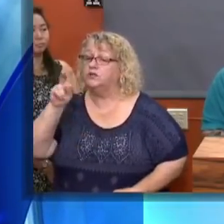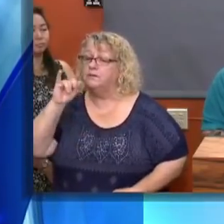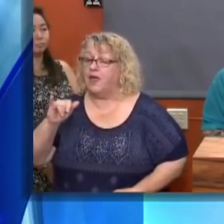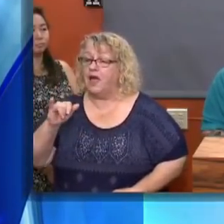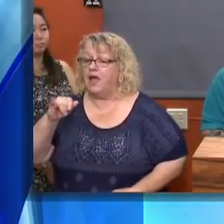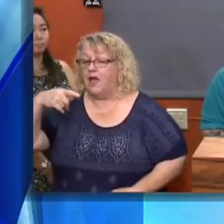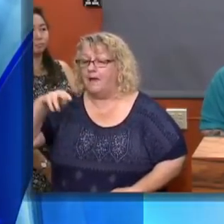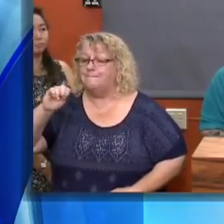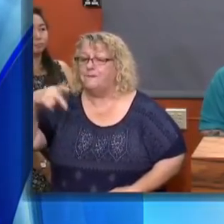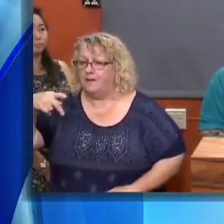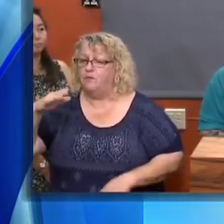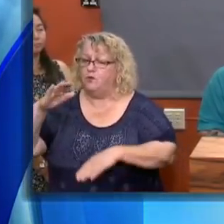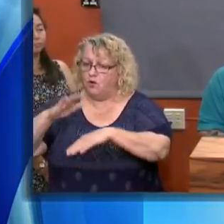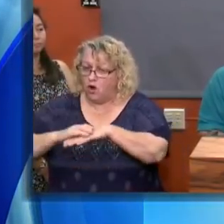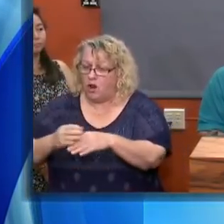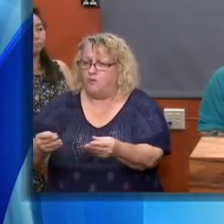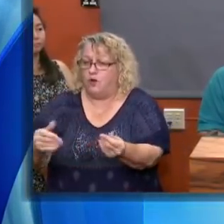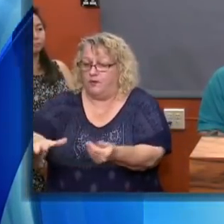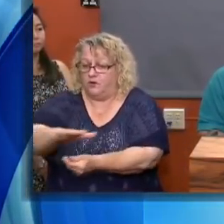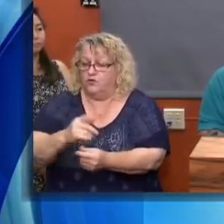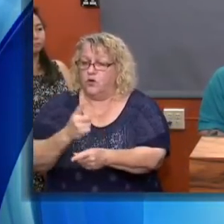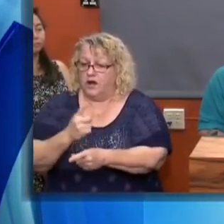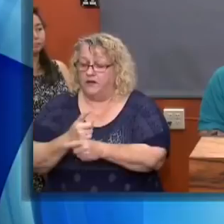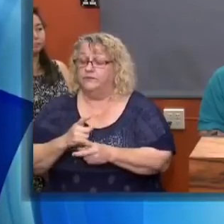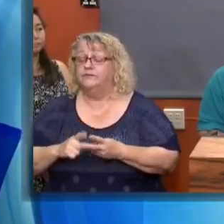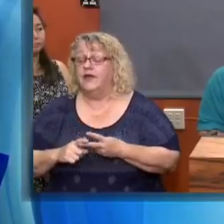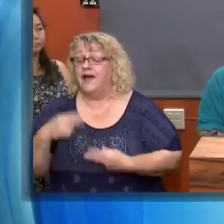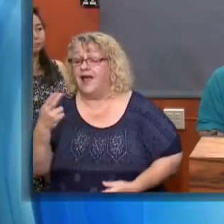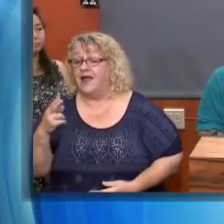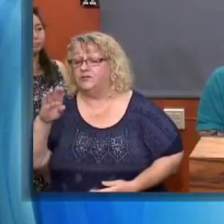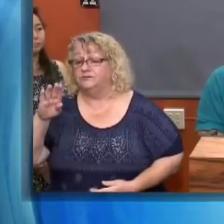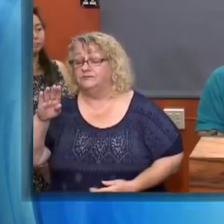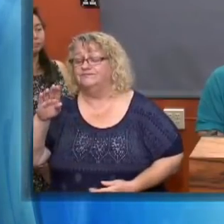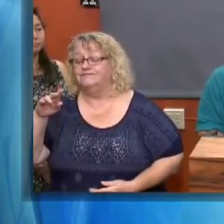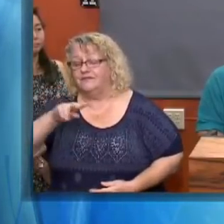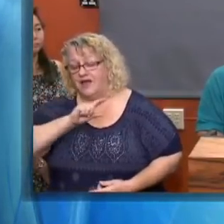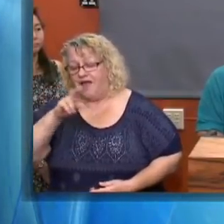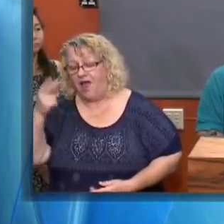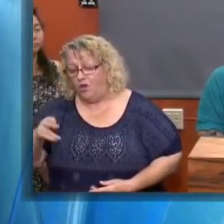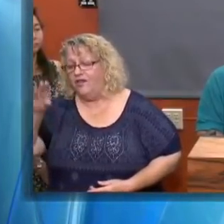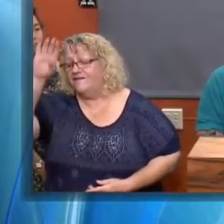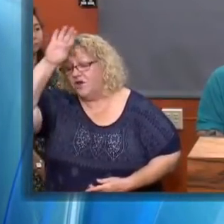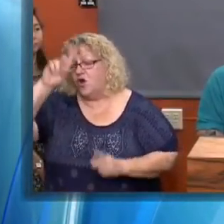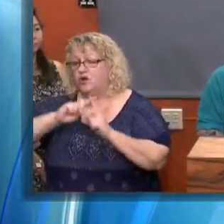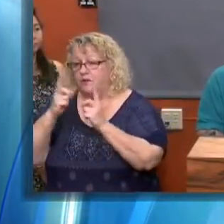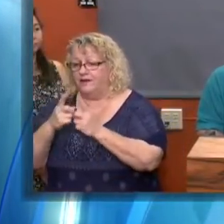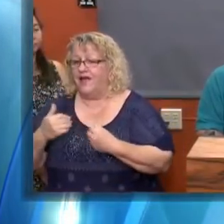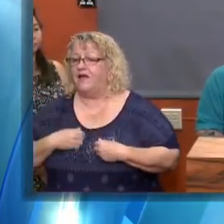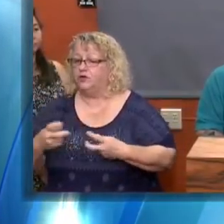TWO BS. PUMPS IN OPERATION THERE ON THE DAM ITSELF.